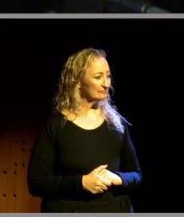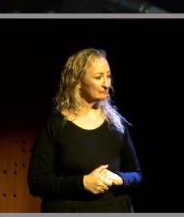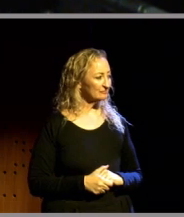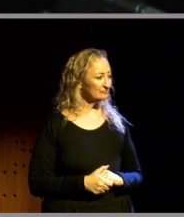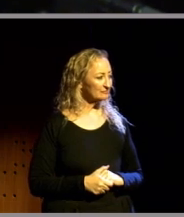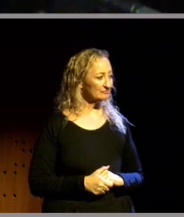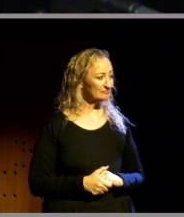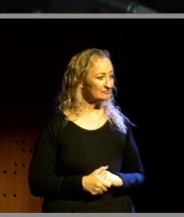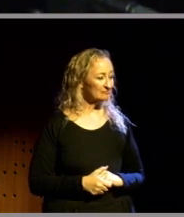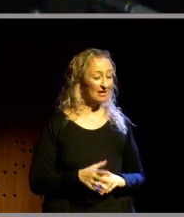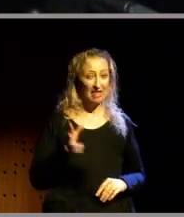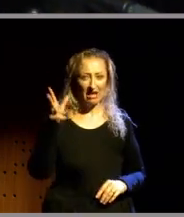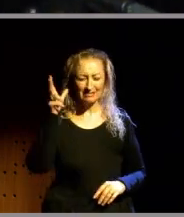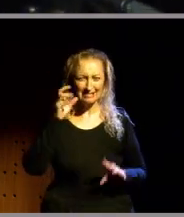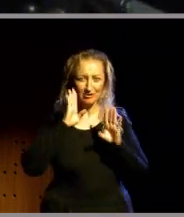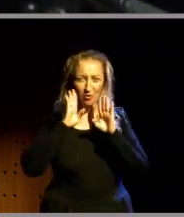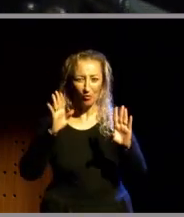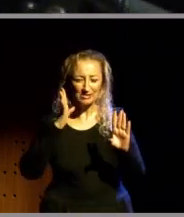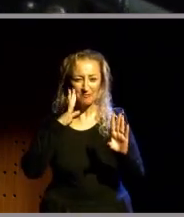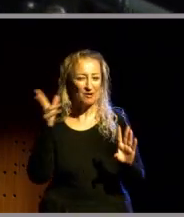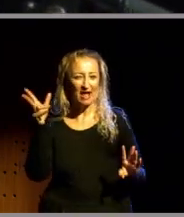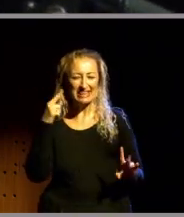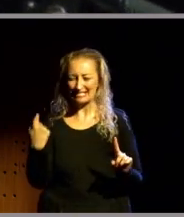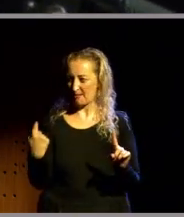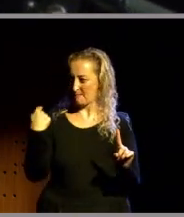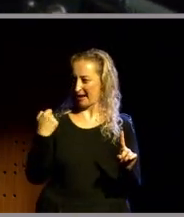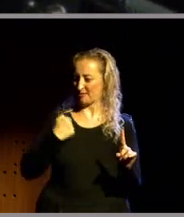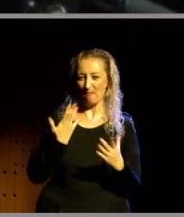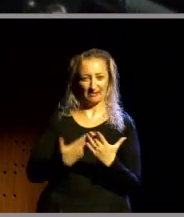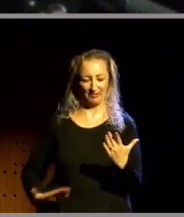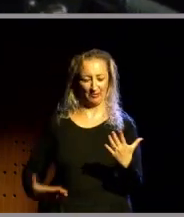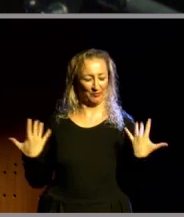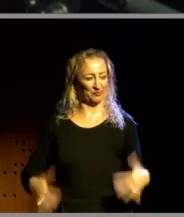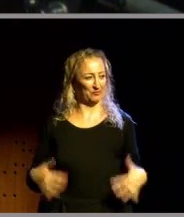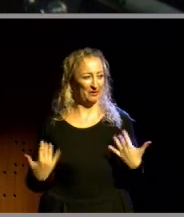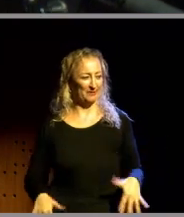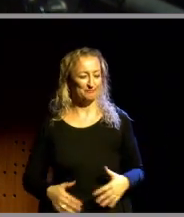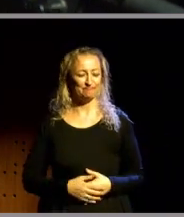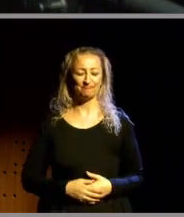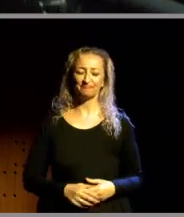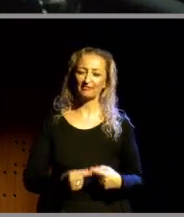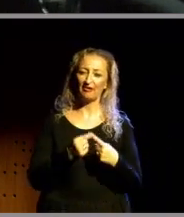It sounds so awesome when you hear it like that. First of all, just a little disclaimer,